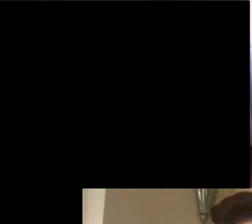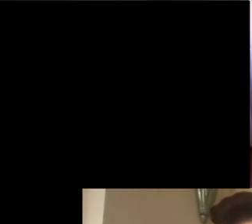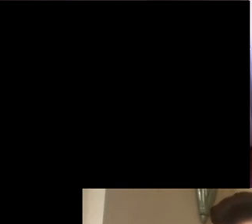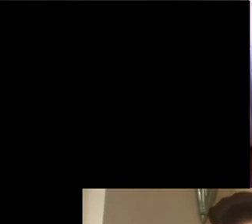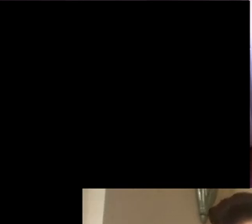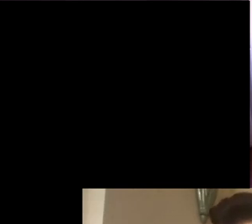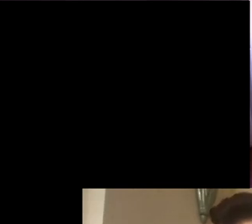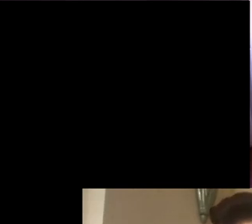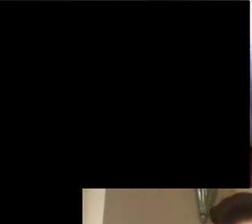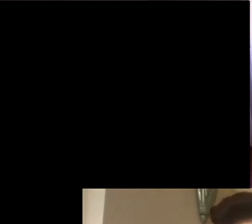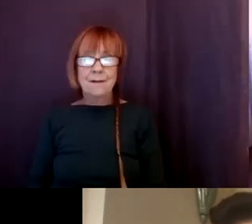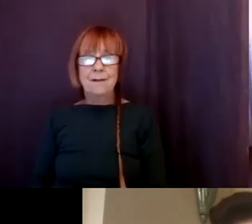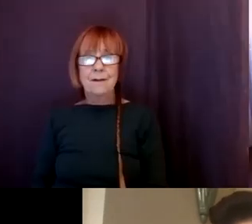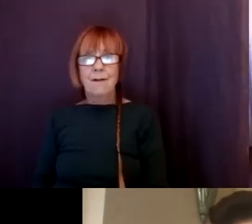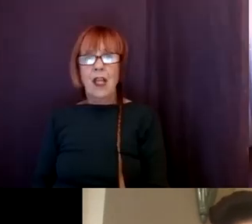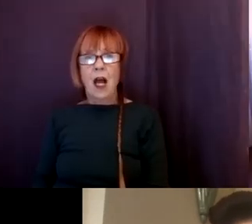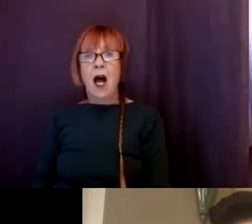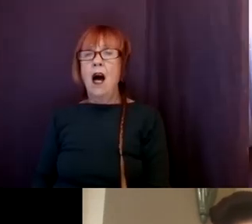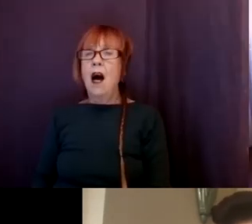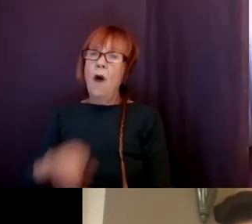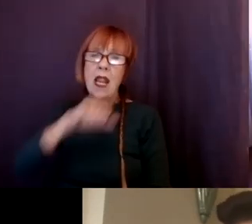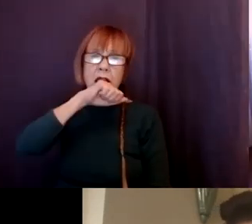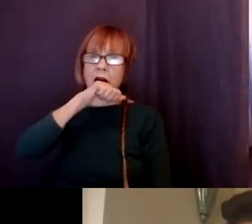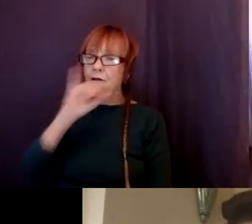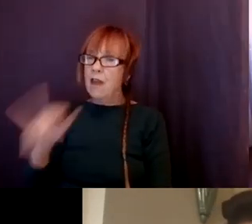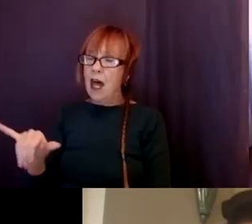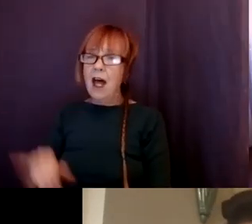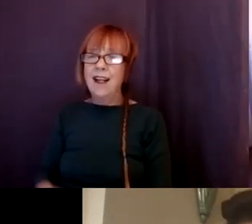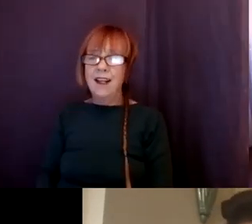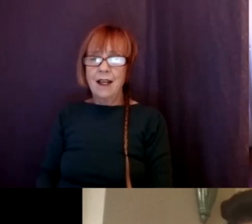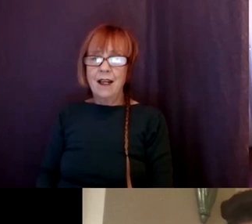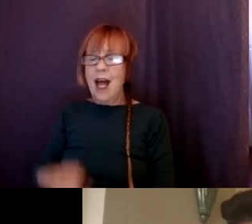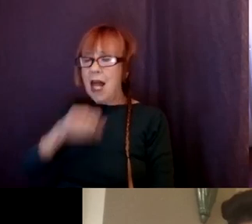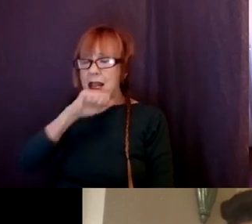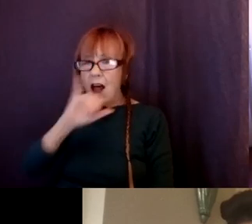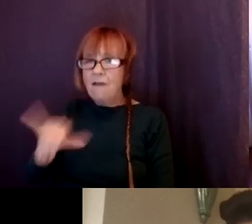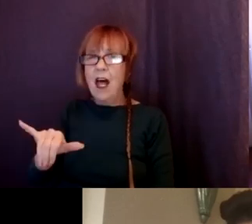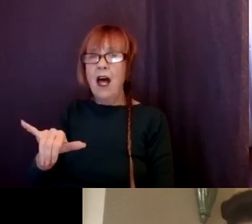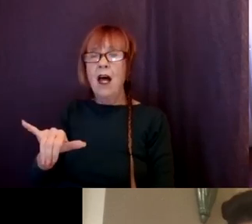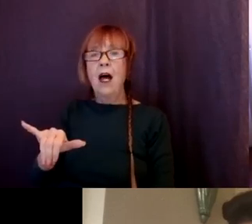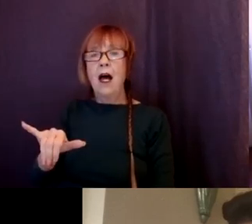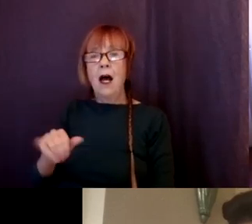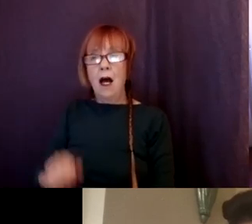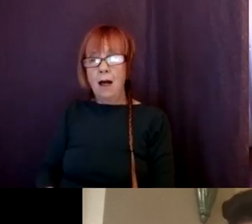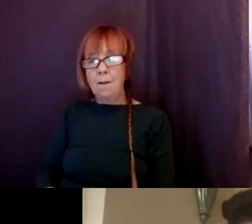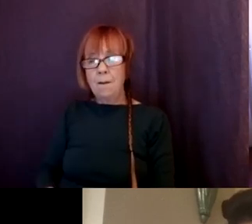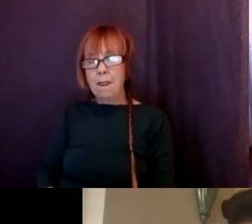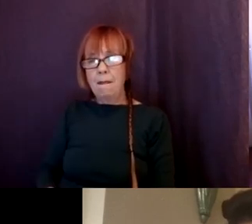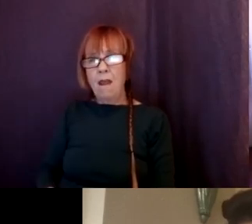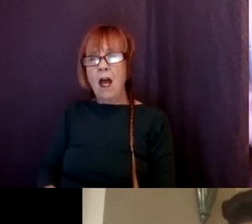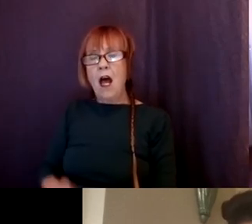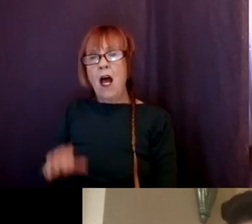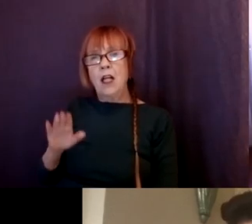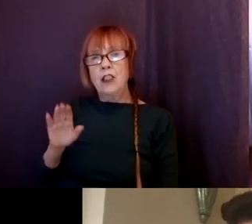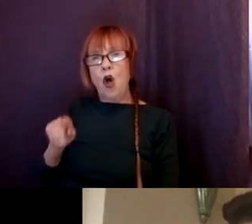DAVID - Wow I love that. I love that. You're just doing so many things,